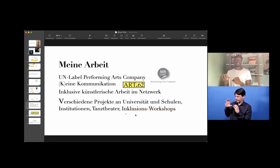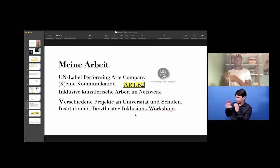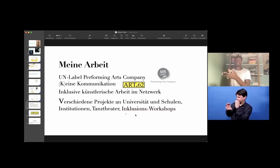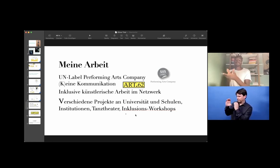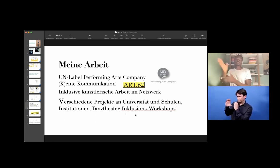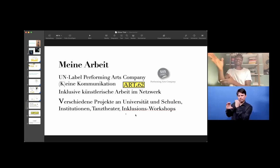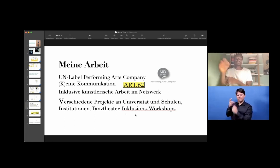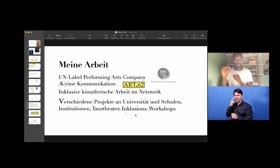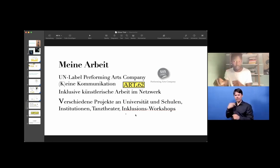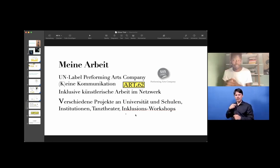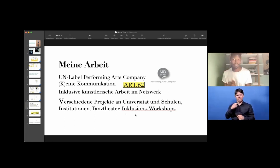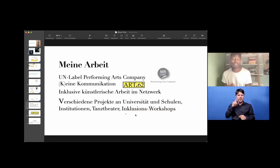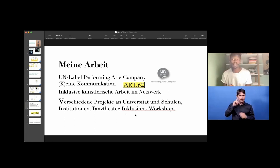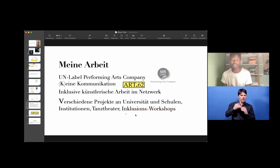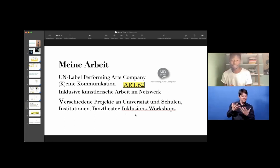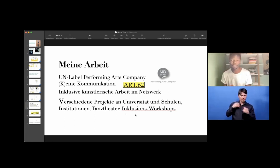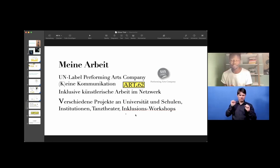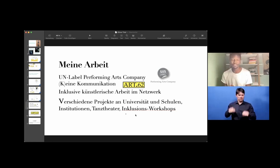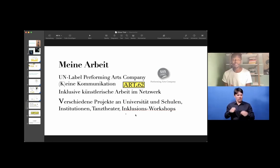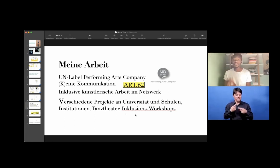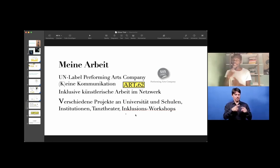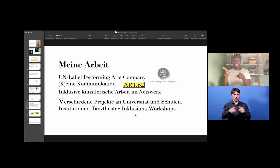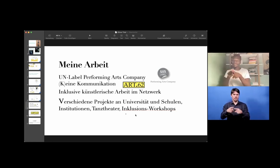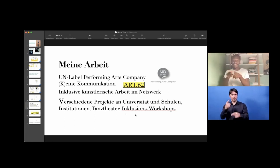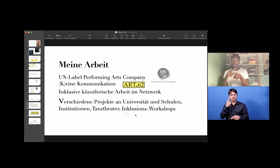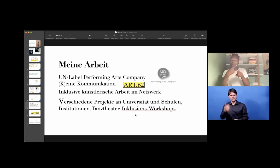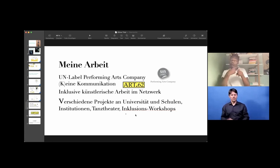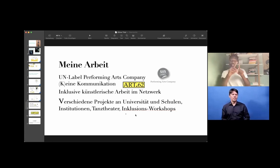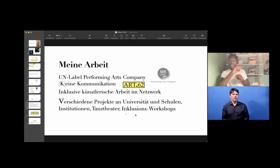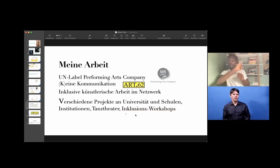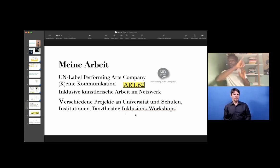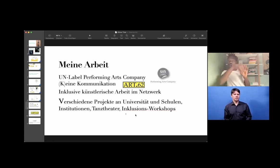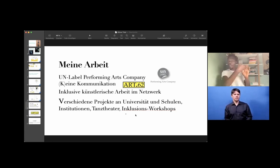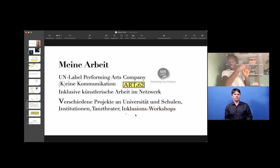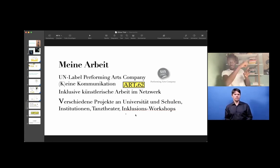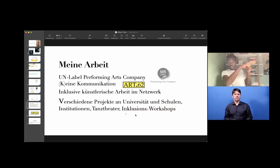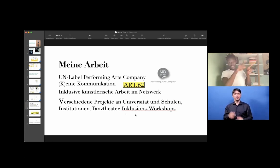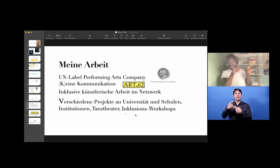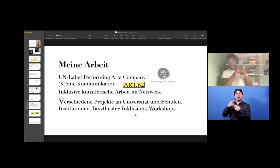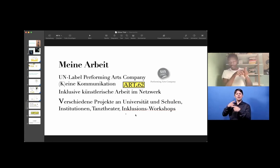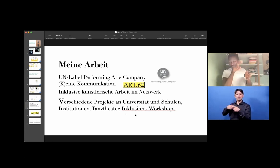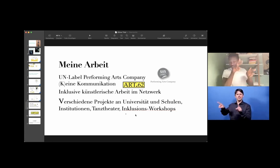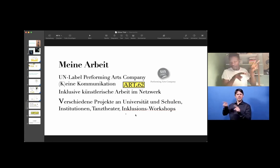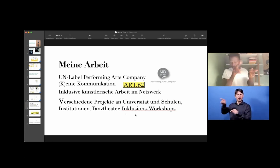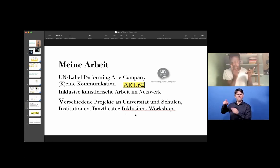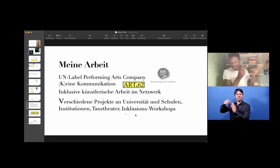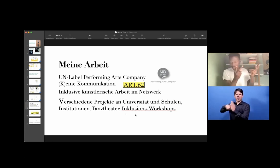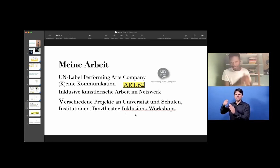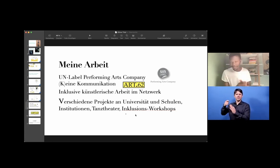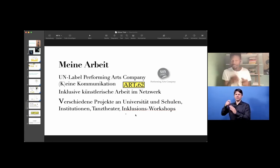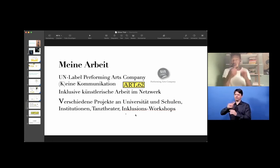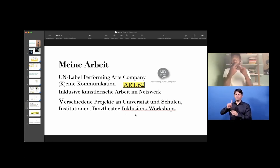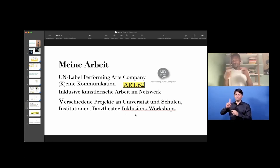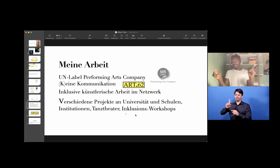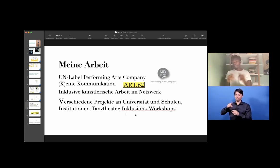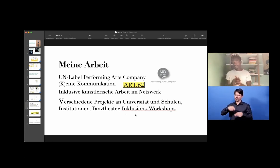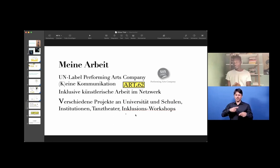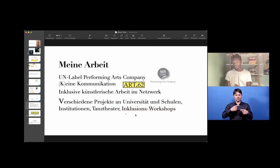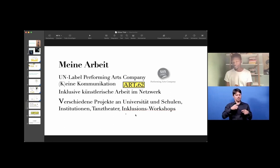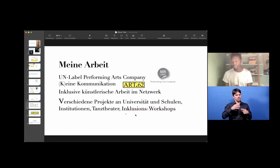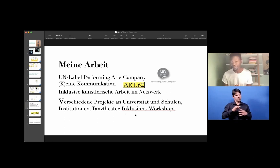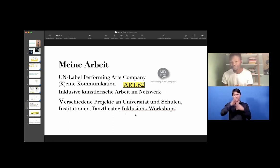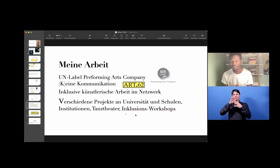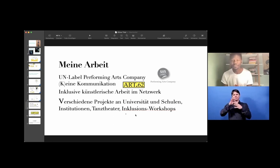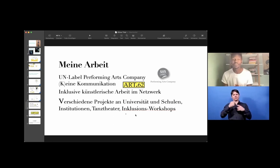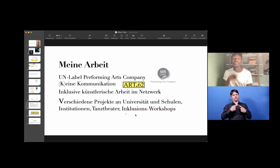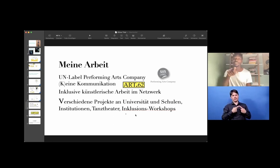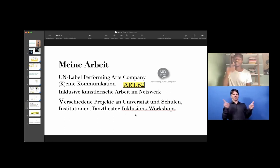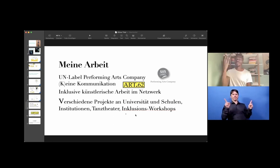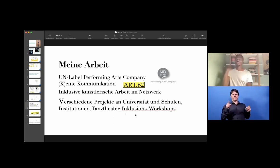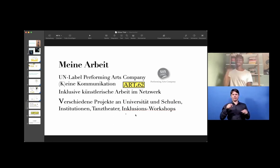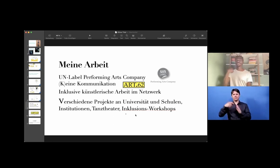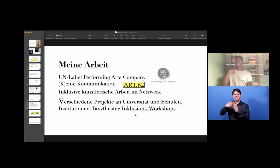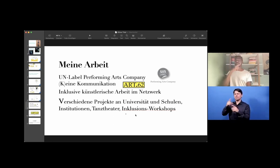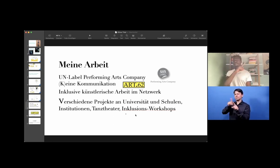And this has been a very successful way so far. And of course, you can't really compare this project to other projects.